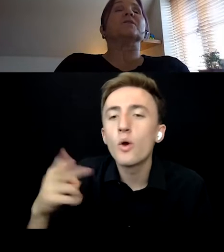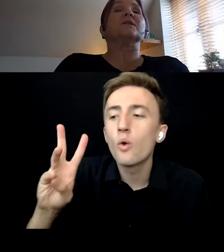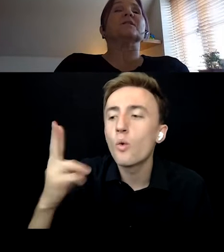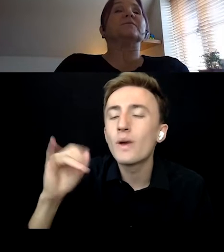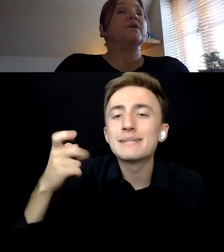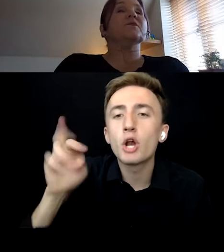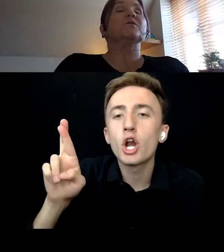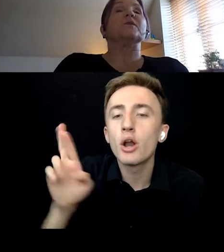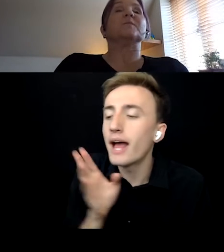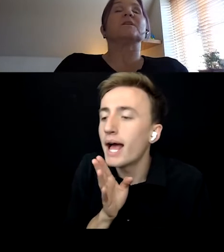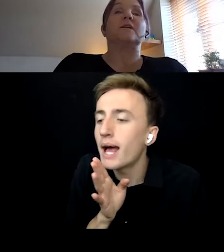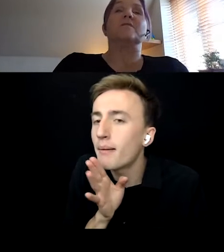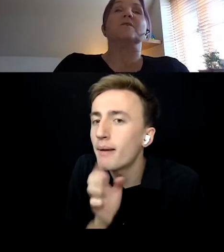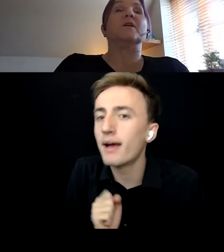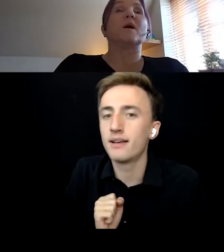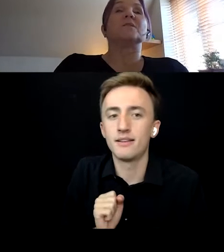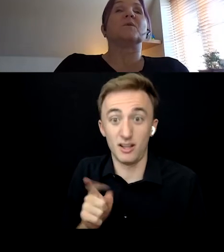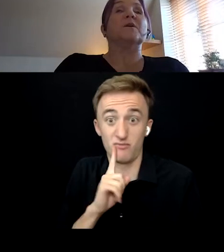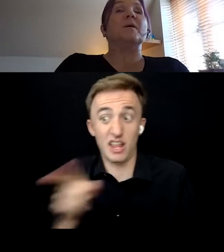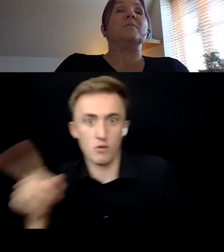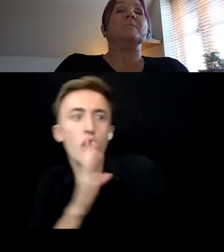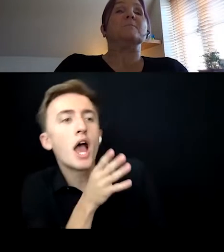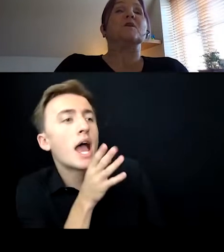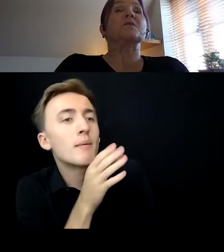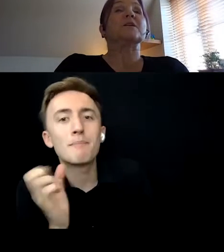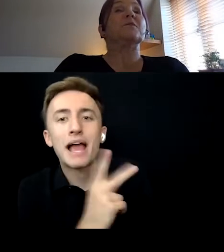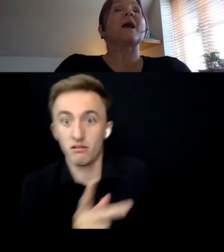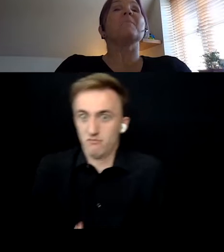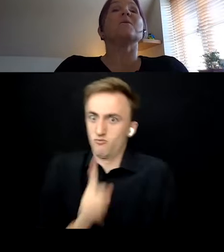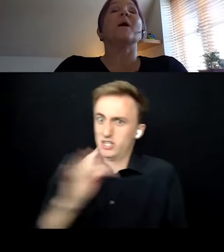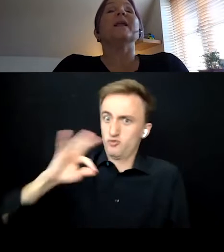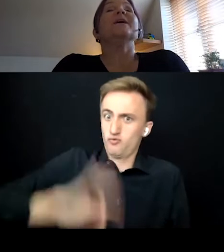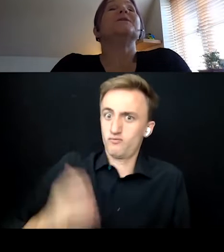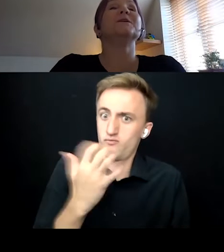you. And it's very useful especially if you are nearby someone who might be dozing or napping and